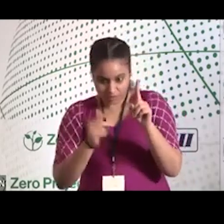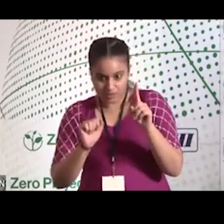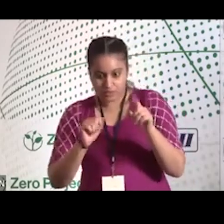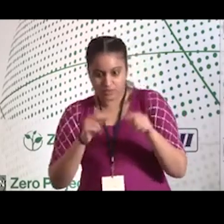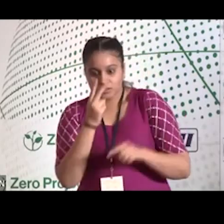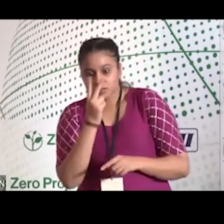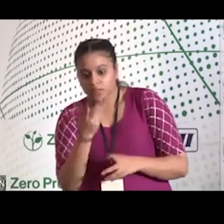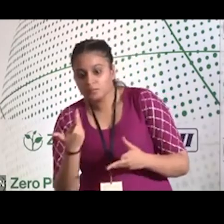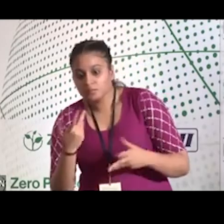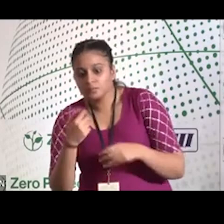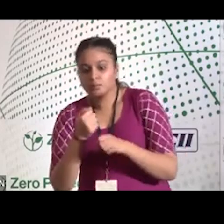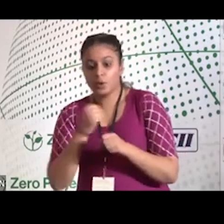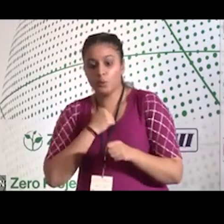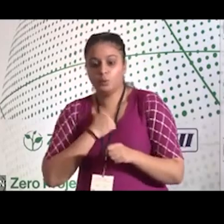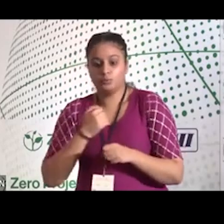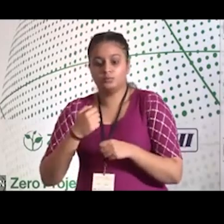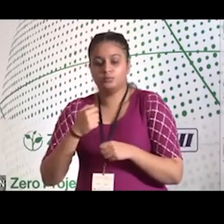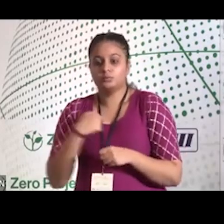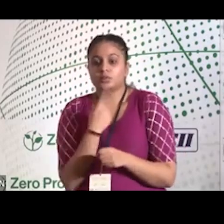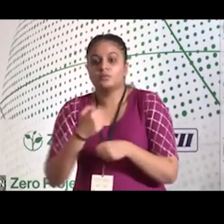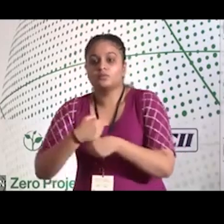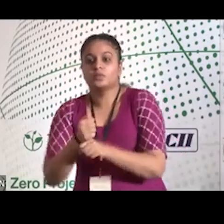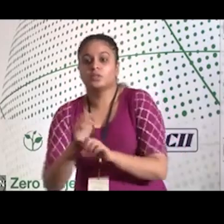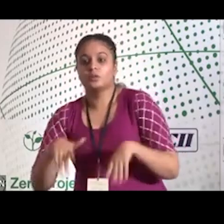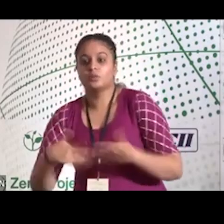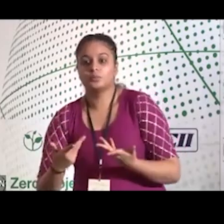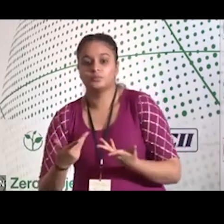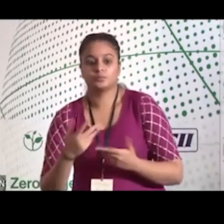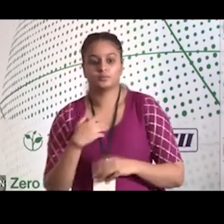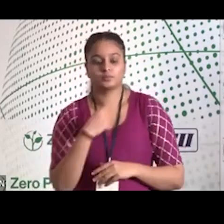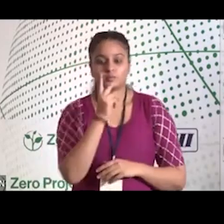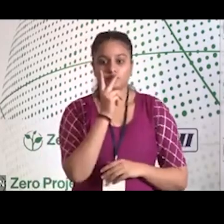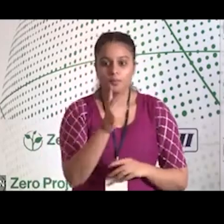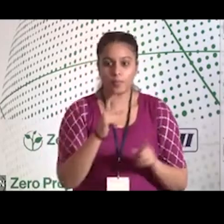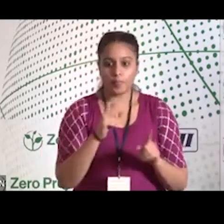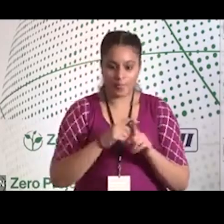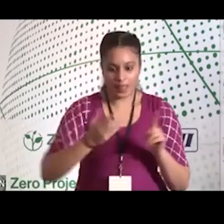because they were taught only a basic design. She also became a trainer within that organization.